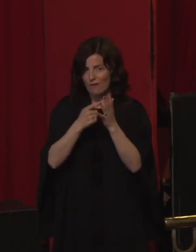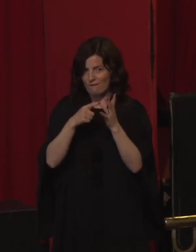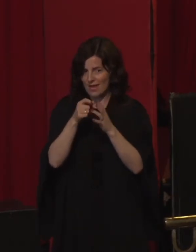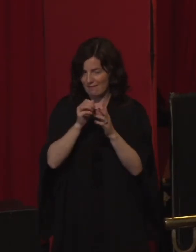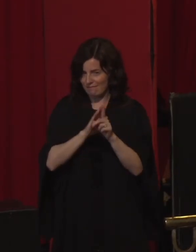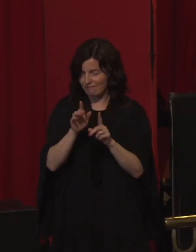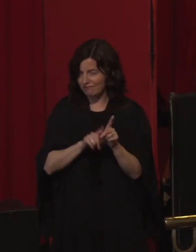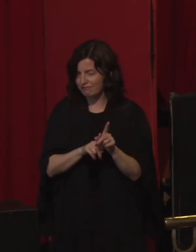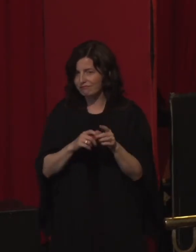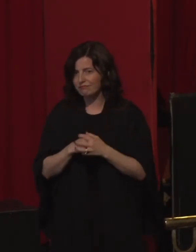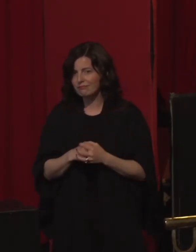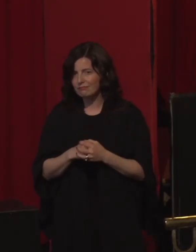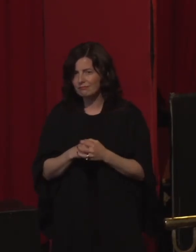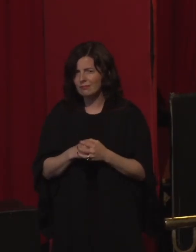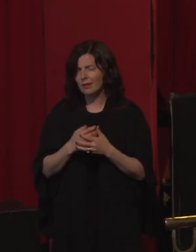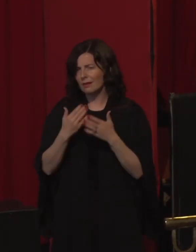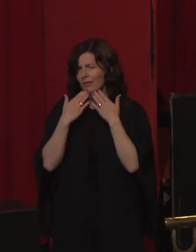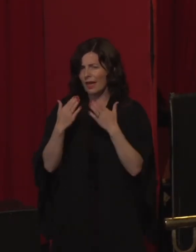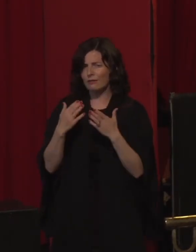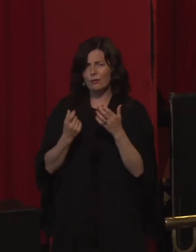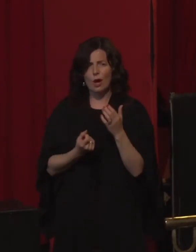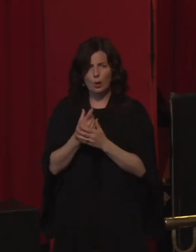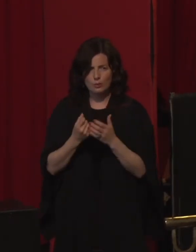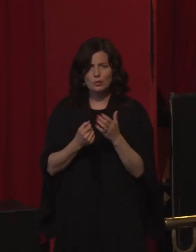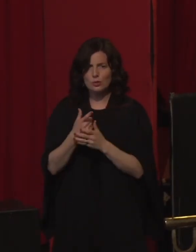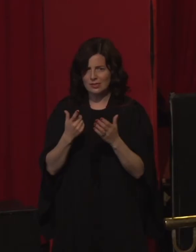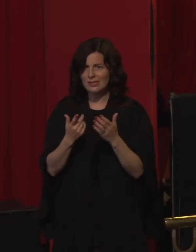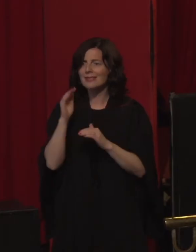I'm so thankful for the opportunities that have been presented to us outside of university too,